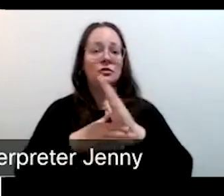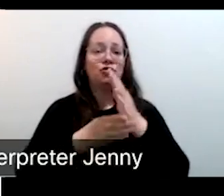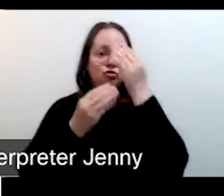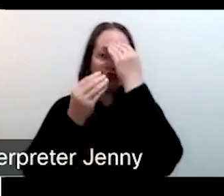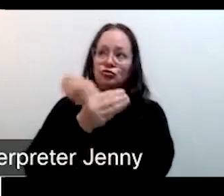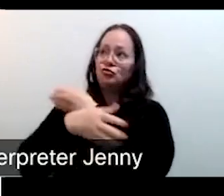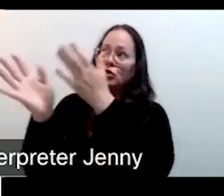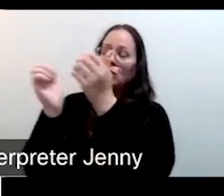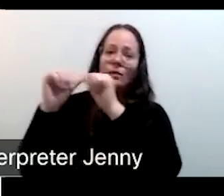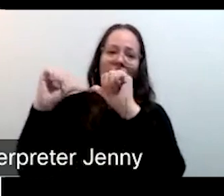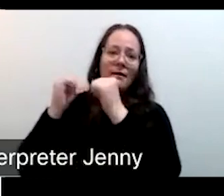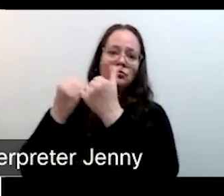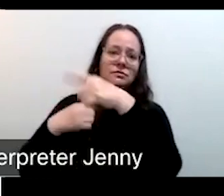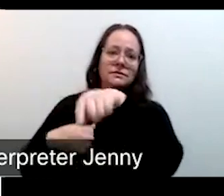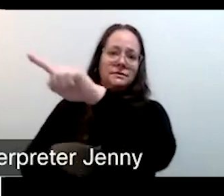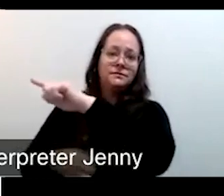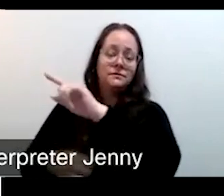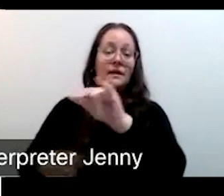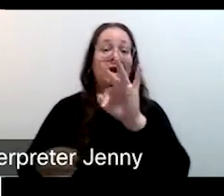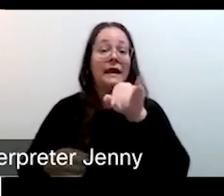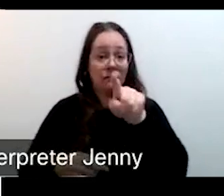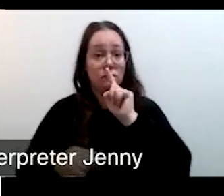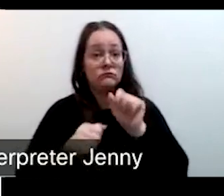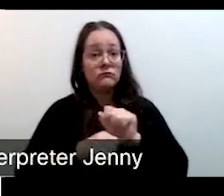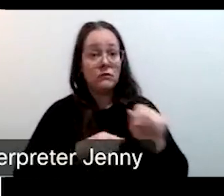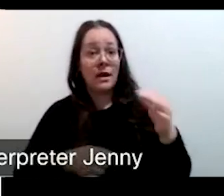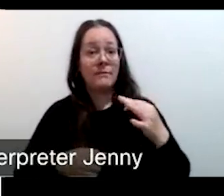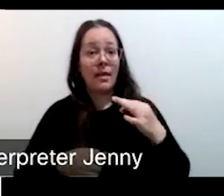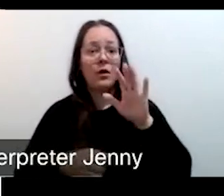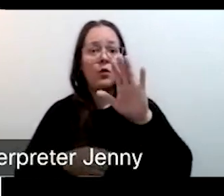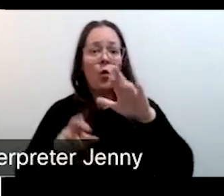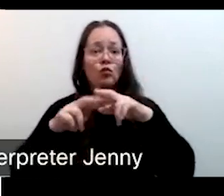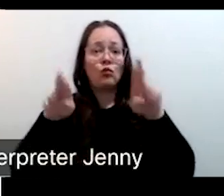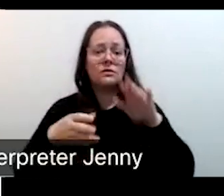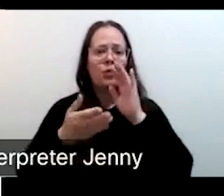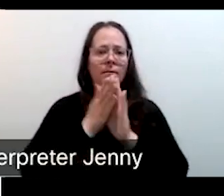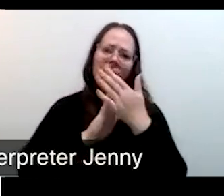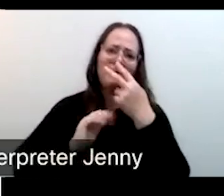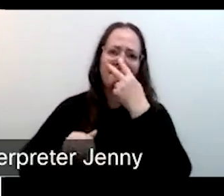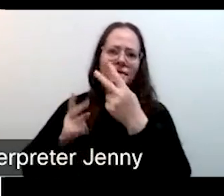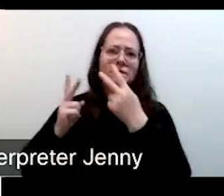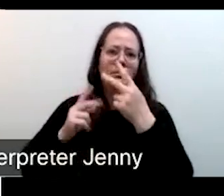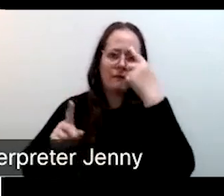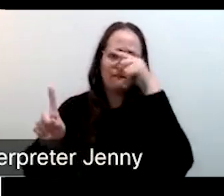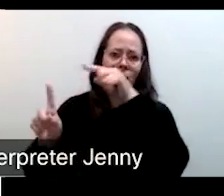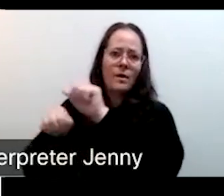If you applied, your application and resume is visible to these employers for one calendar year.